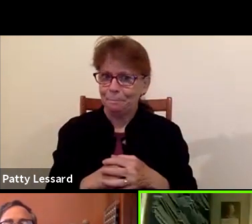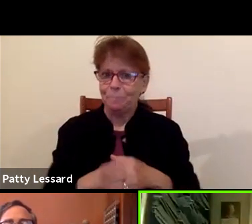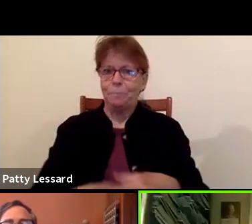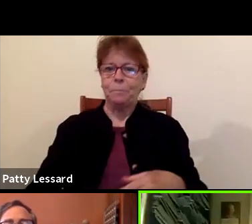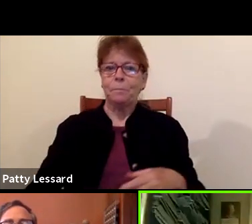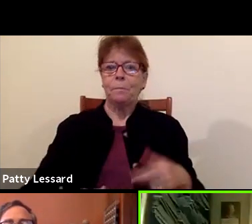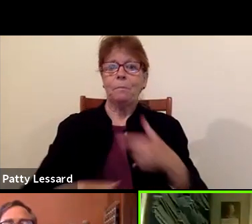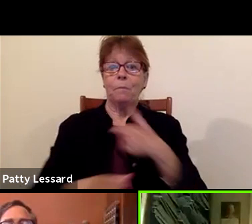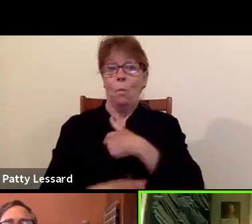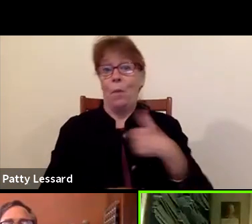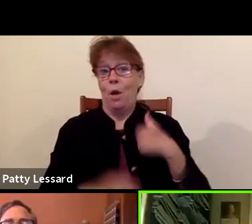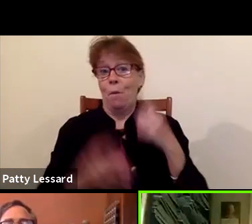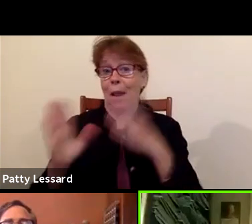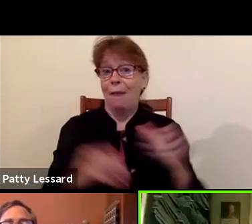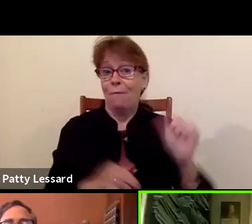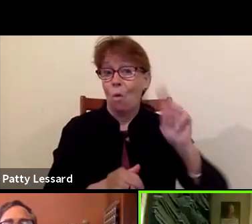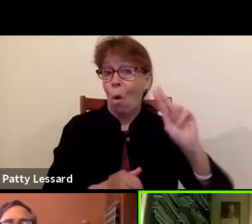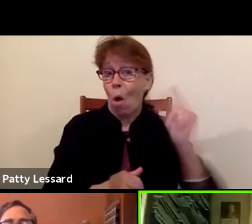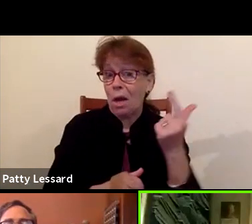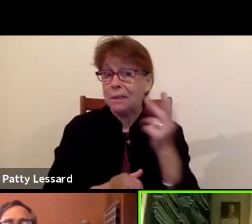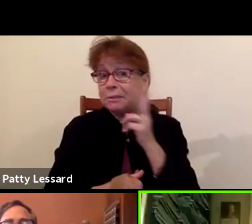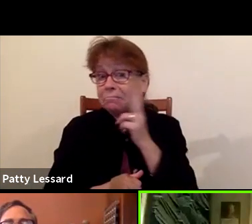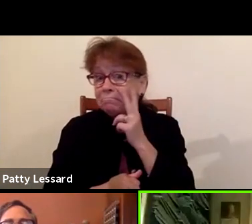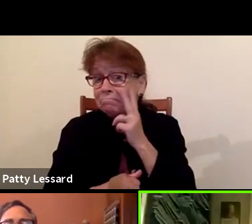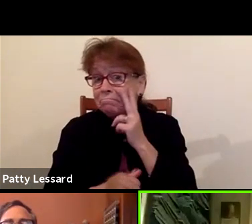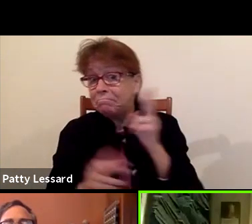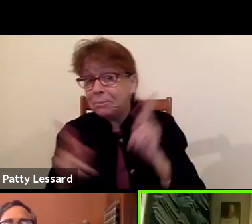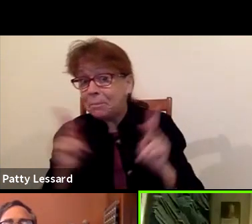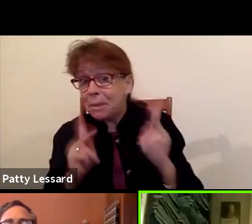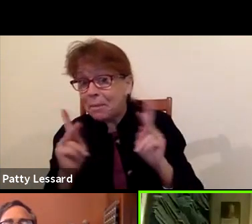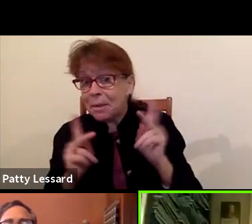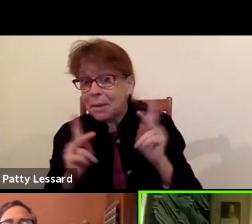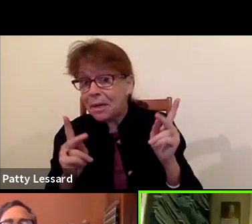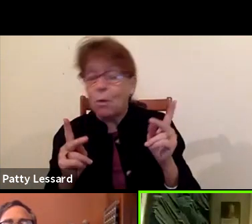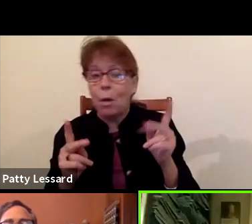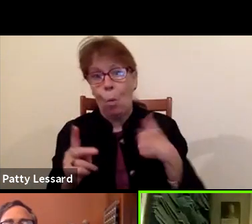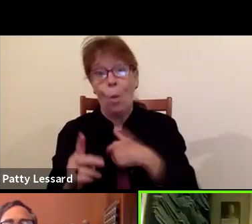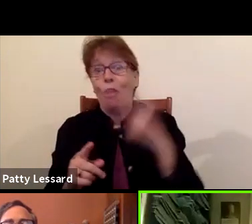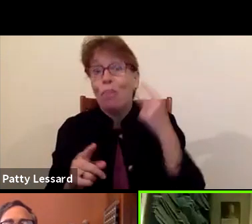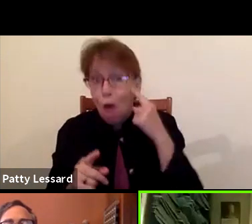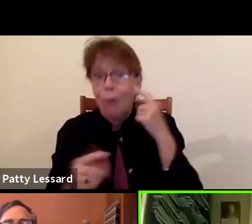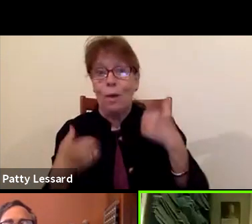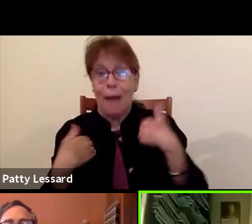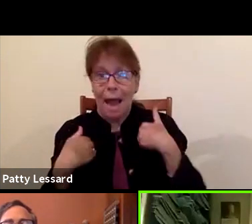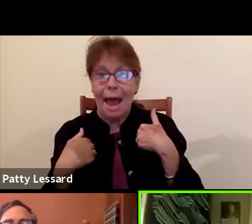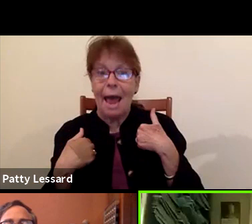those speakers would give to our audience. So that's one of the things that might be coming up.